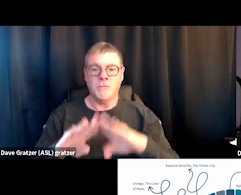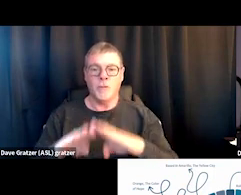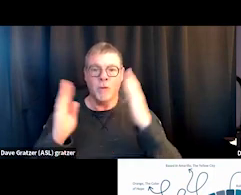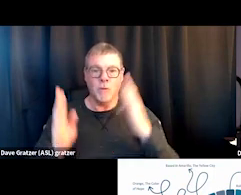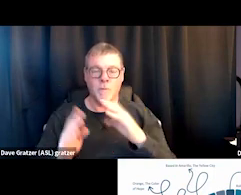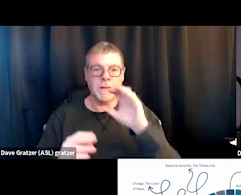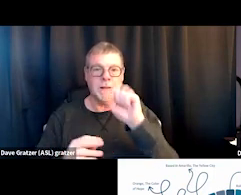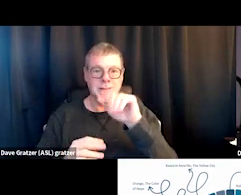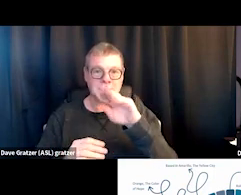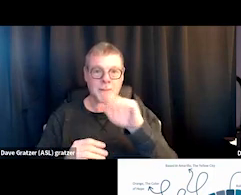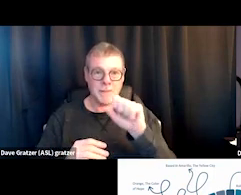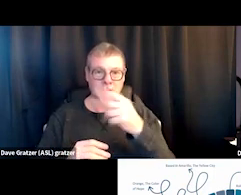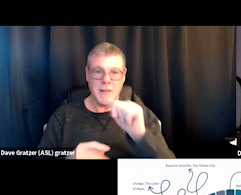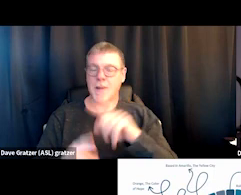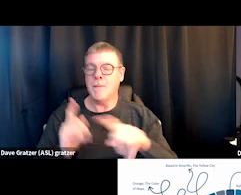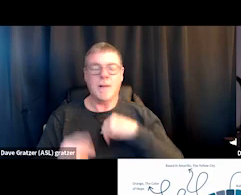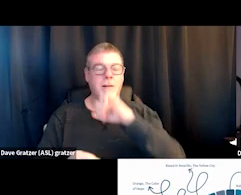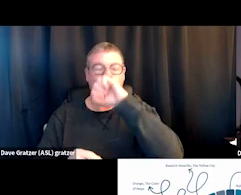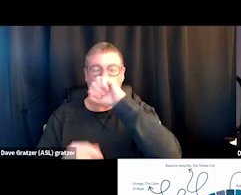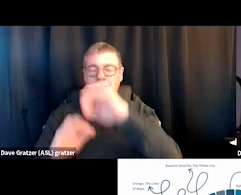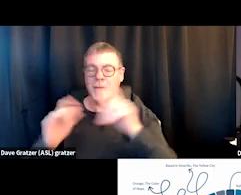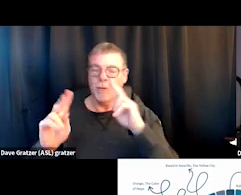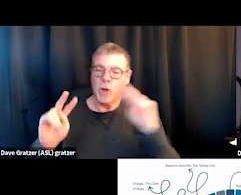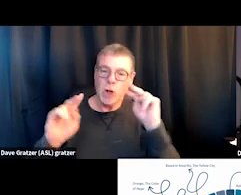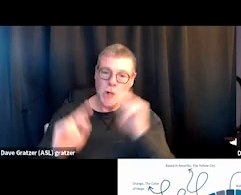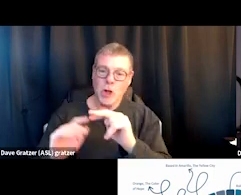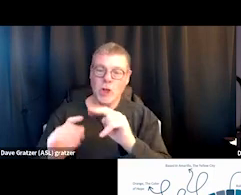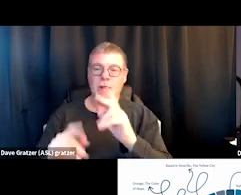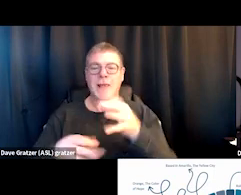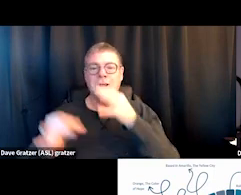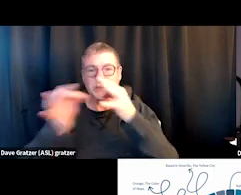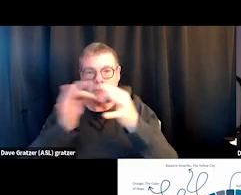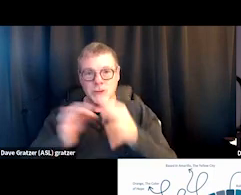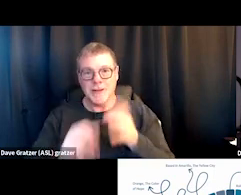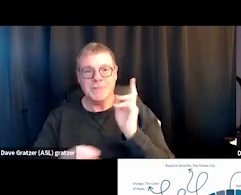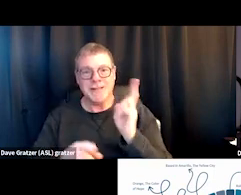but I love the way that they look at the domains, you know, and describe recovery and the need of all these various things